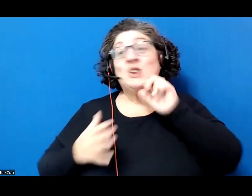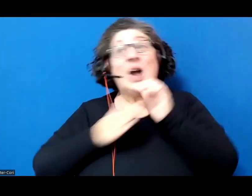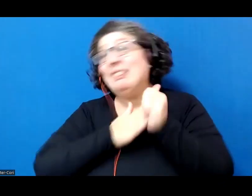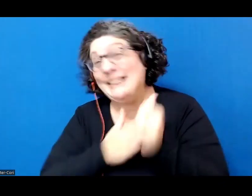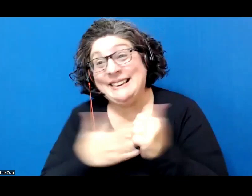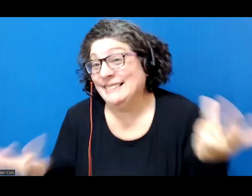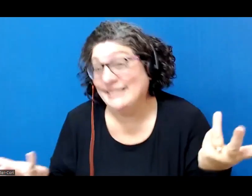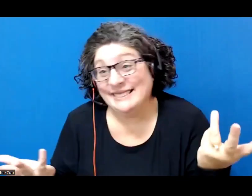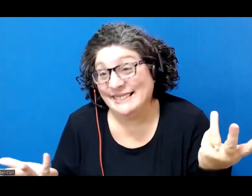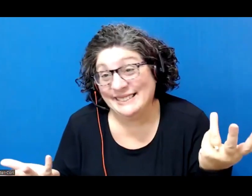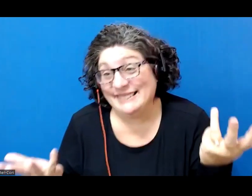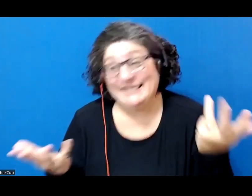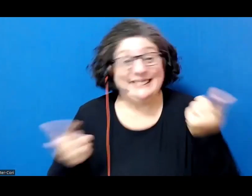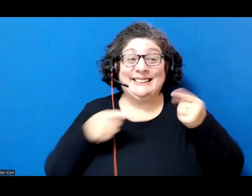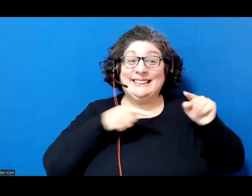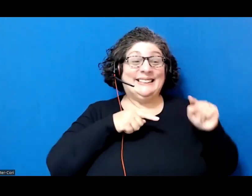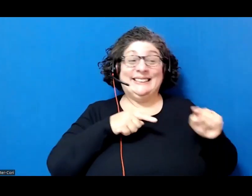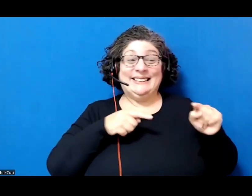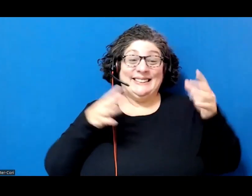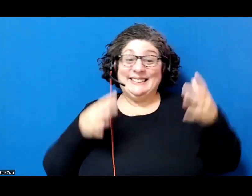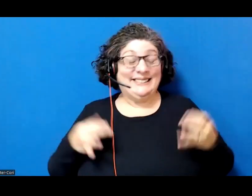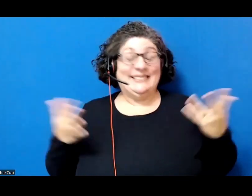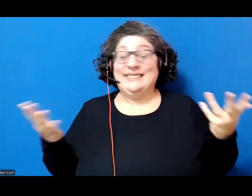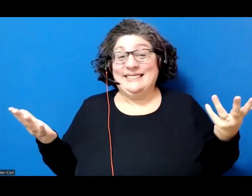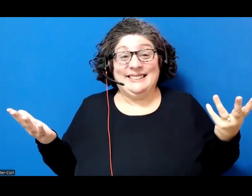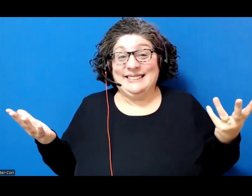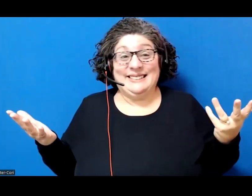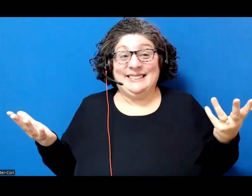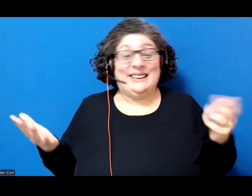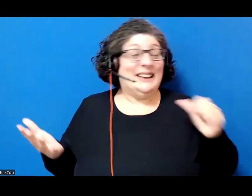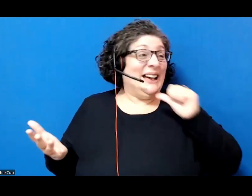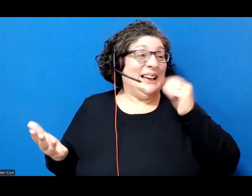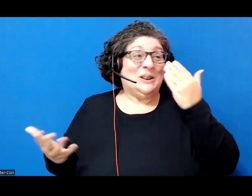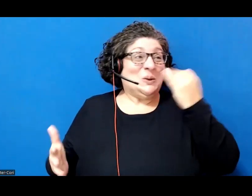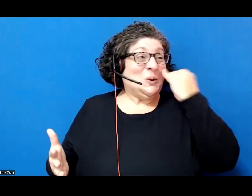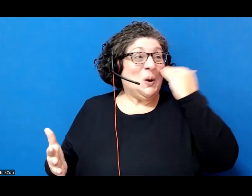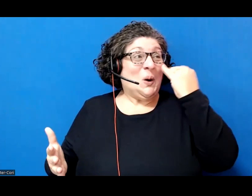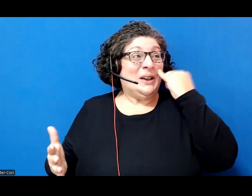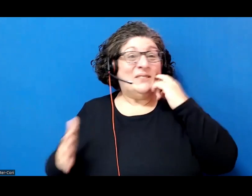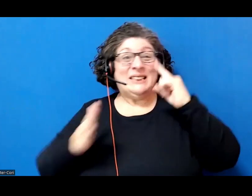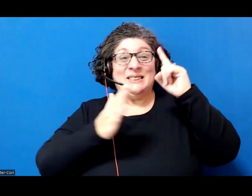AEM not each aware he's criticized the Court very much.